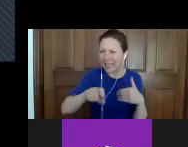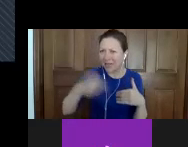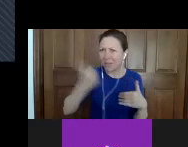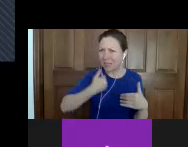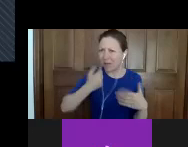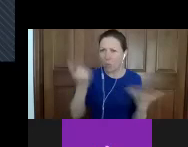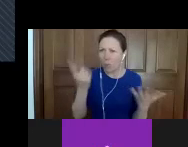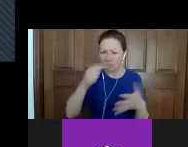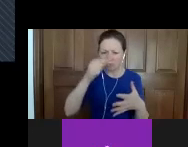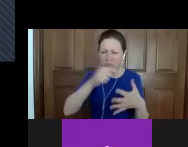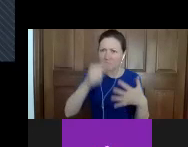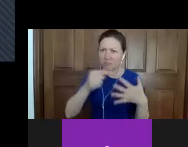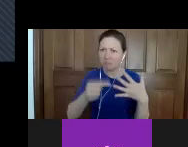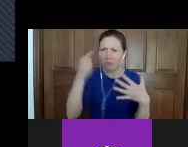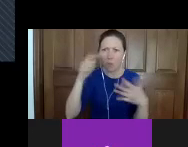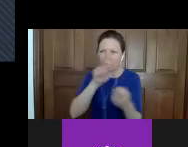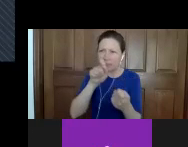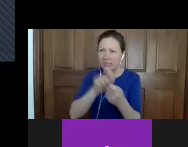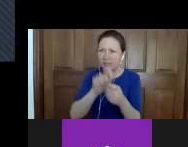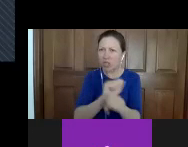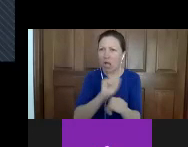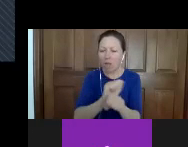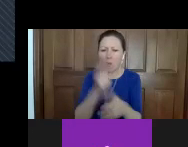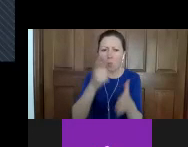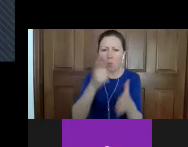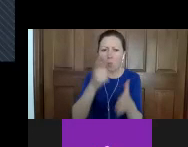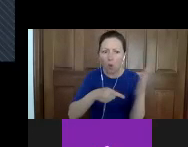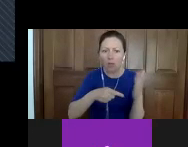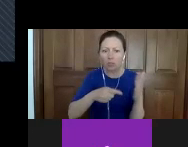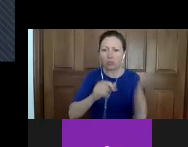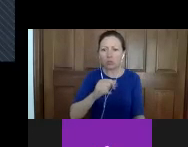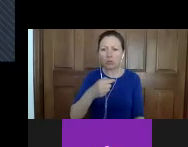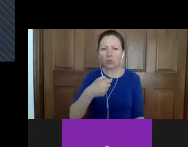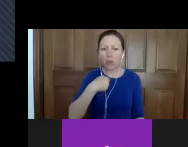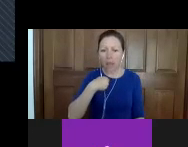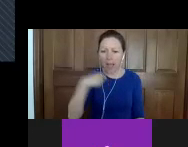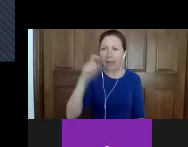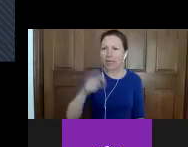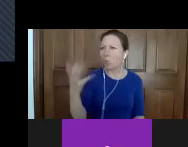for this job? And the way you determine that is you look at the essential functions of